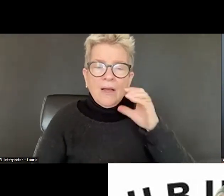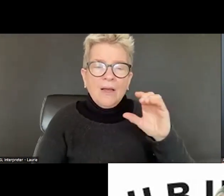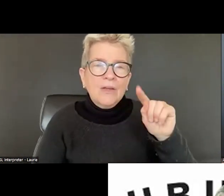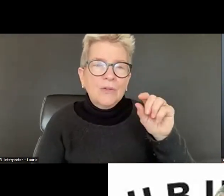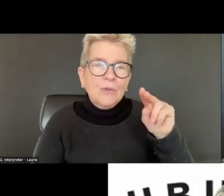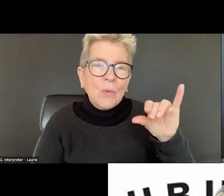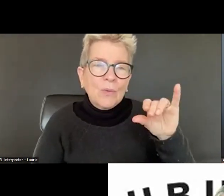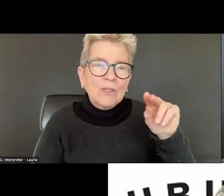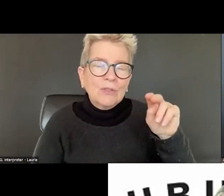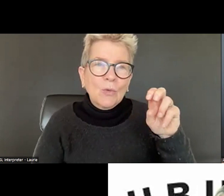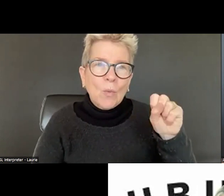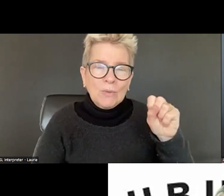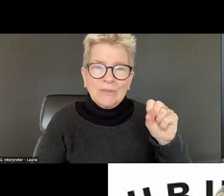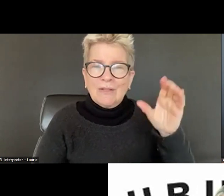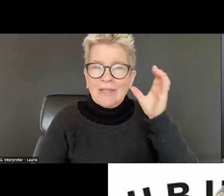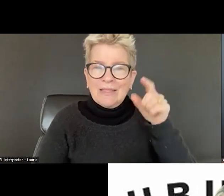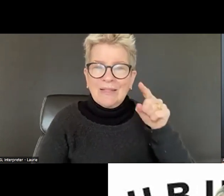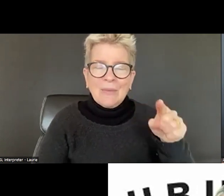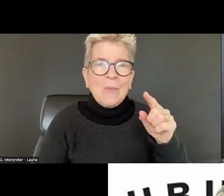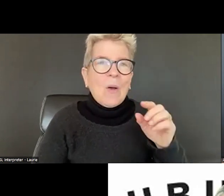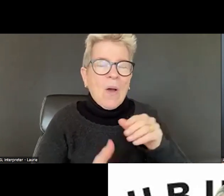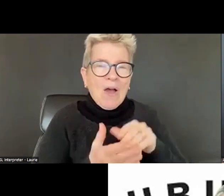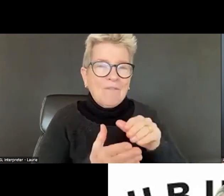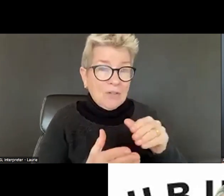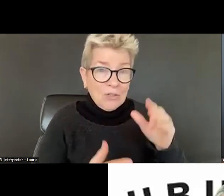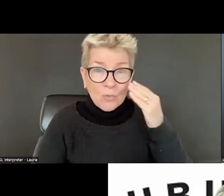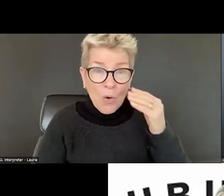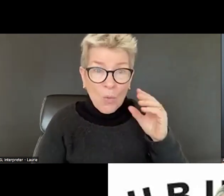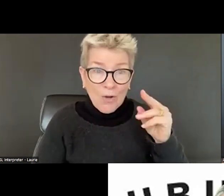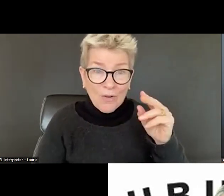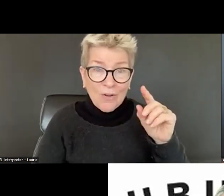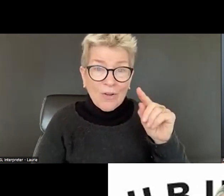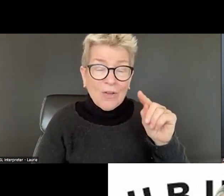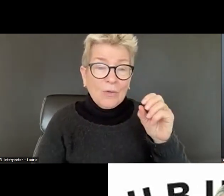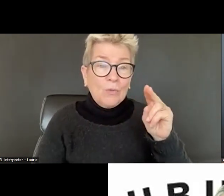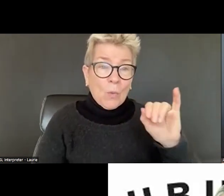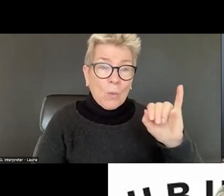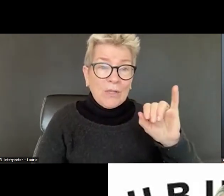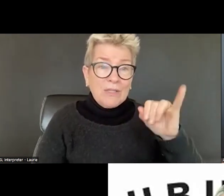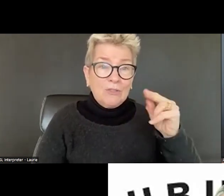up to Tony Jones if you're not familiar with her um she she has affirmations that are just really